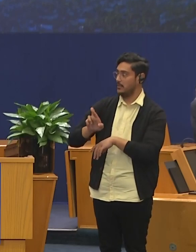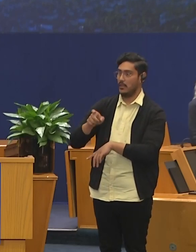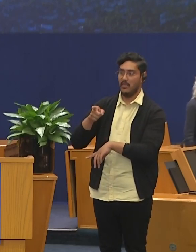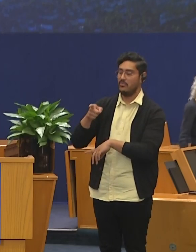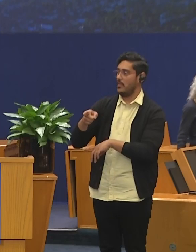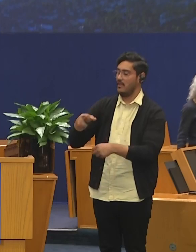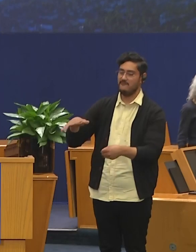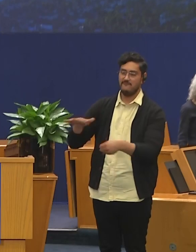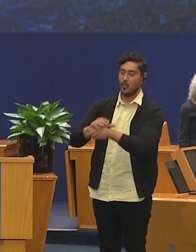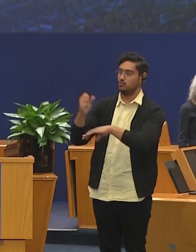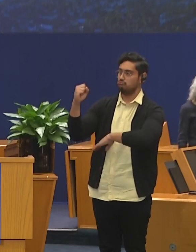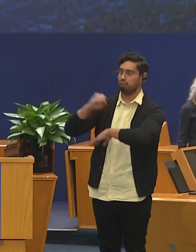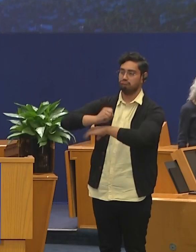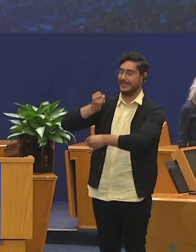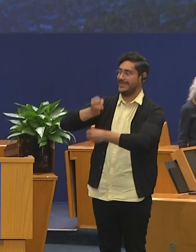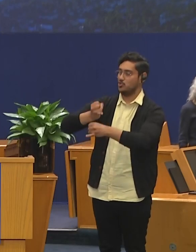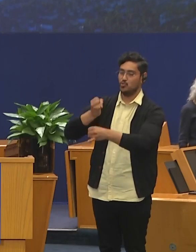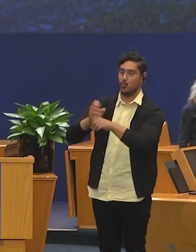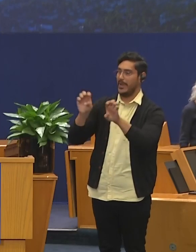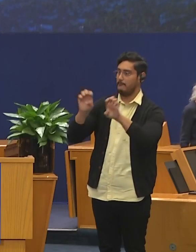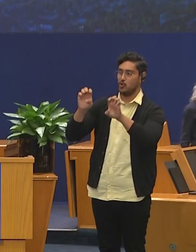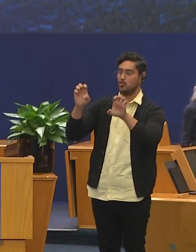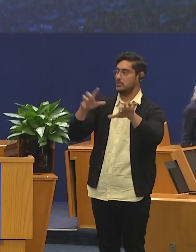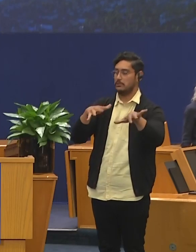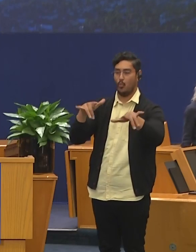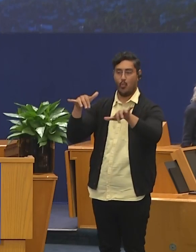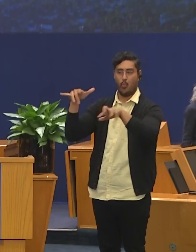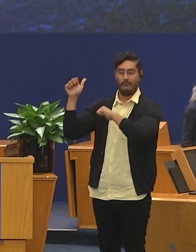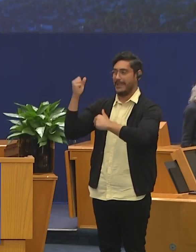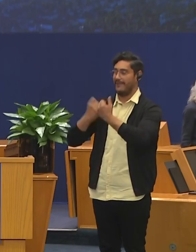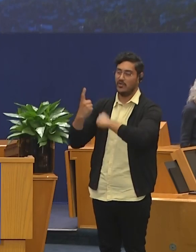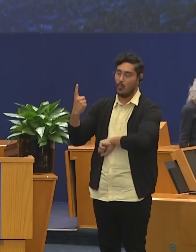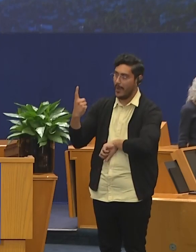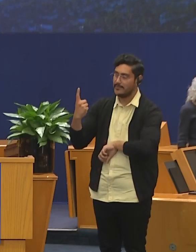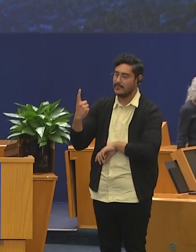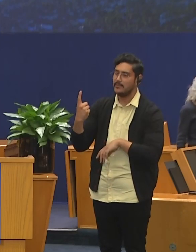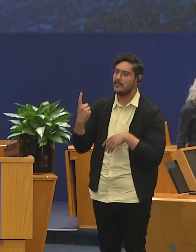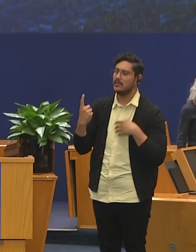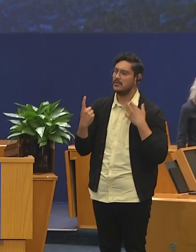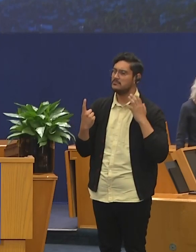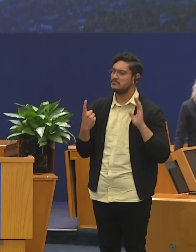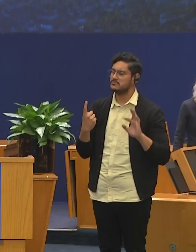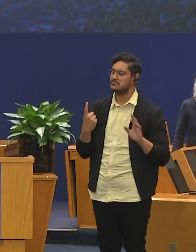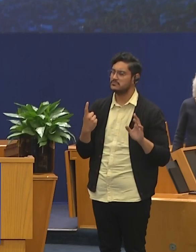IN RIVERSIDE, AN INSTITUTION HAD TO BE COMPLETELY SHUT DOWN AND AN EMERGENCY EVACUATION WAS